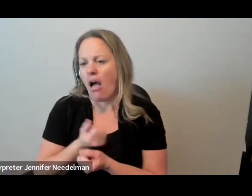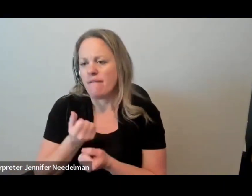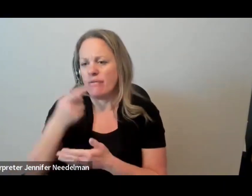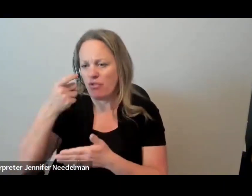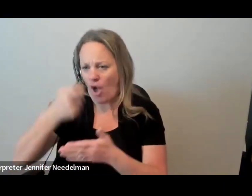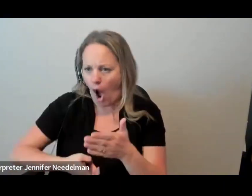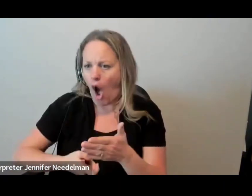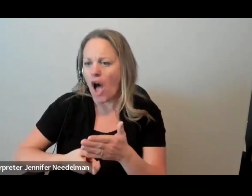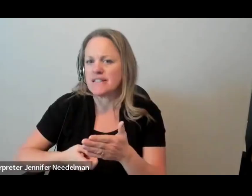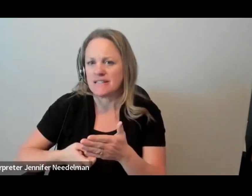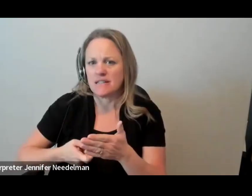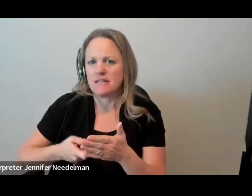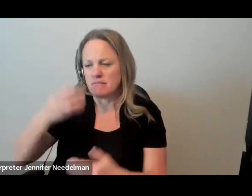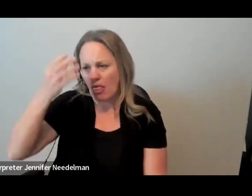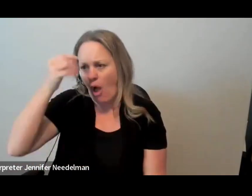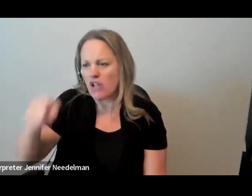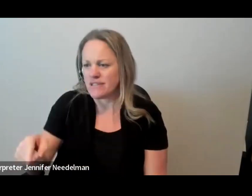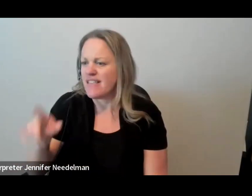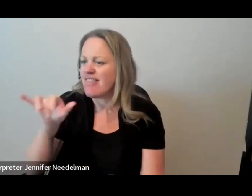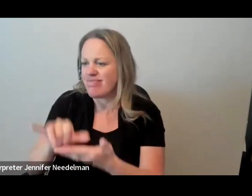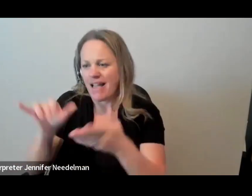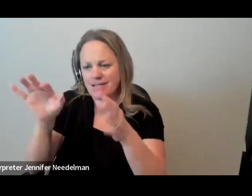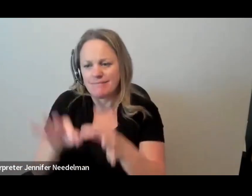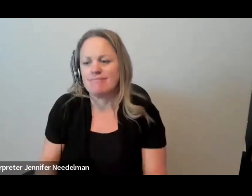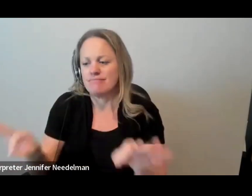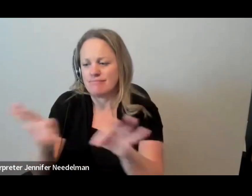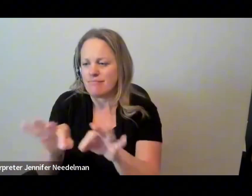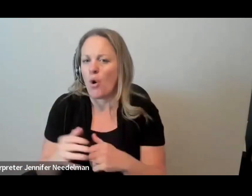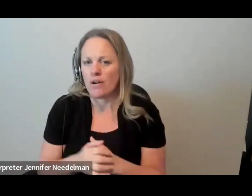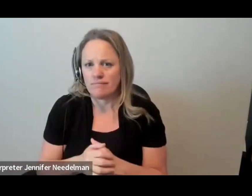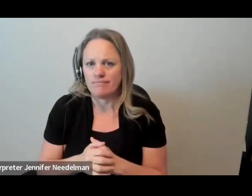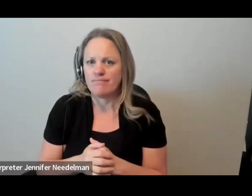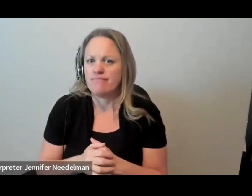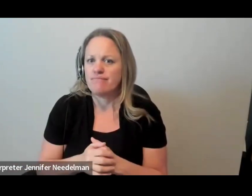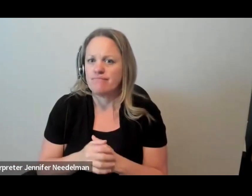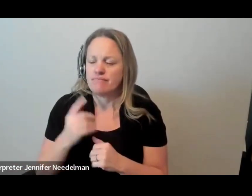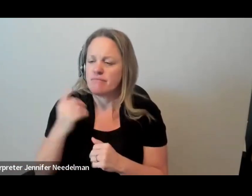is so critical and it's always about a return on investment